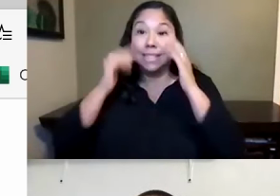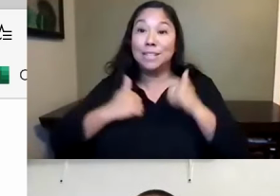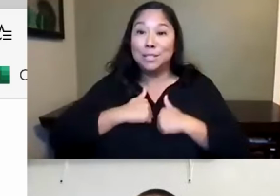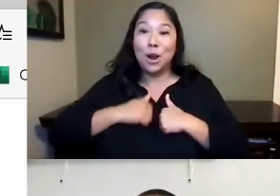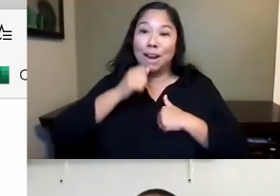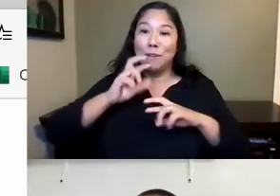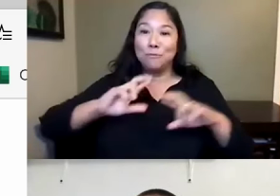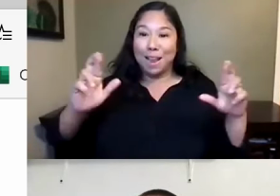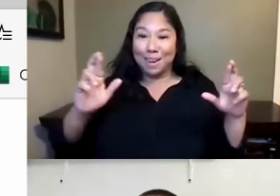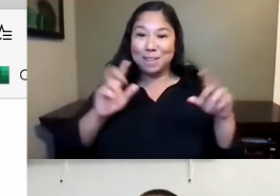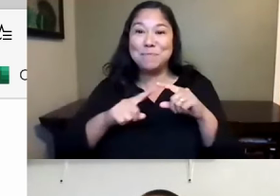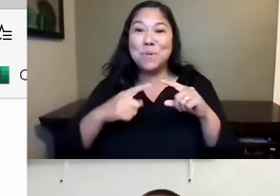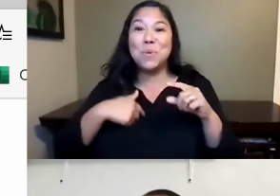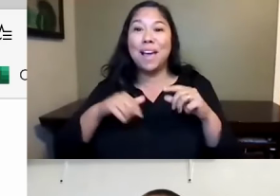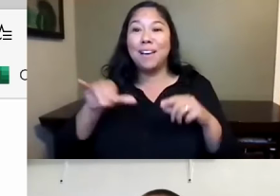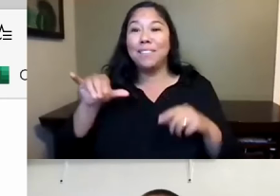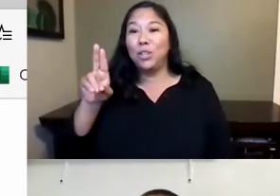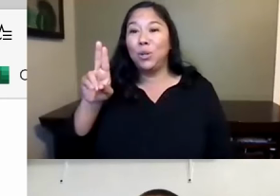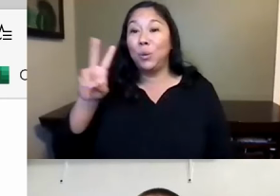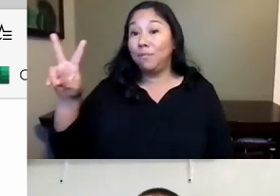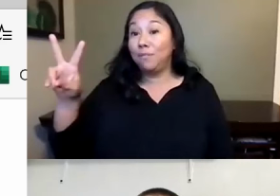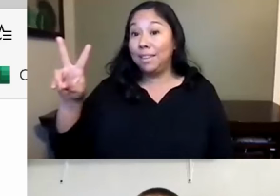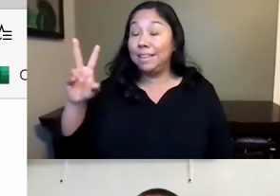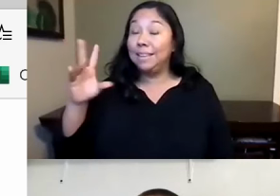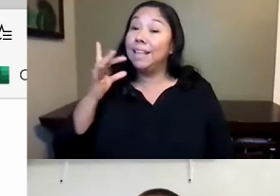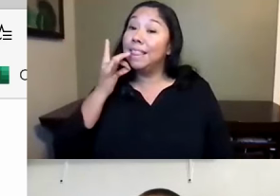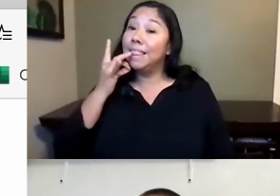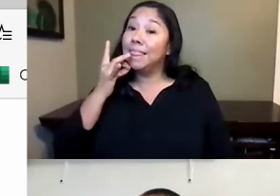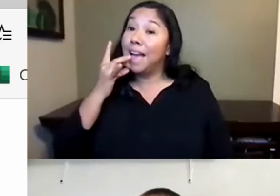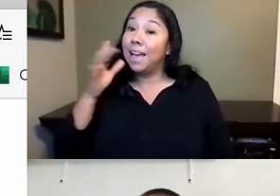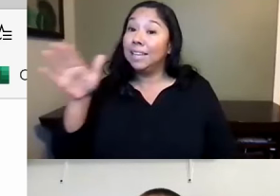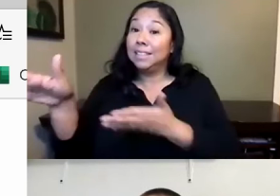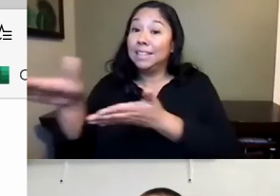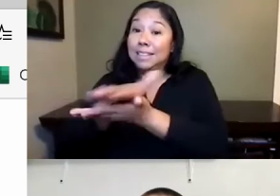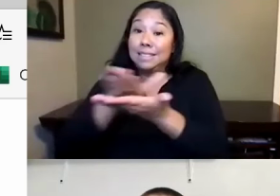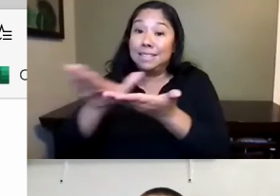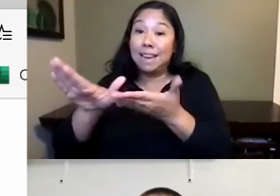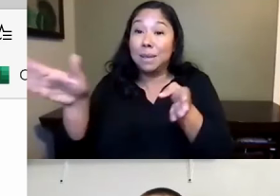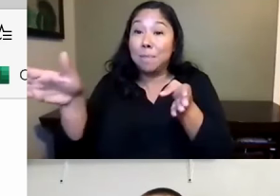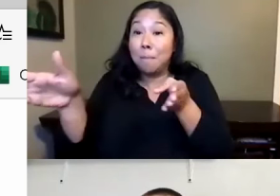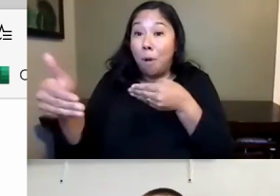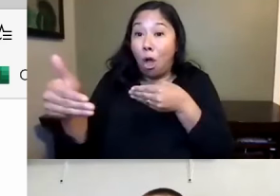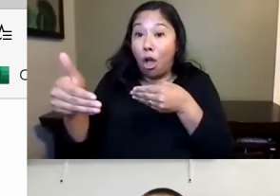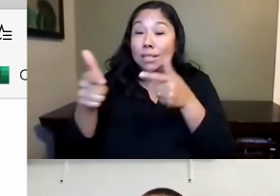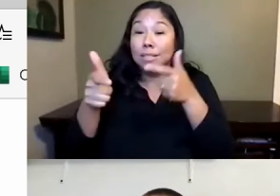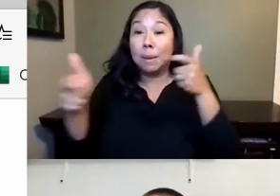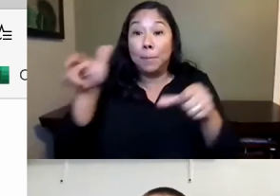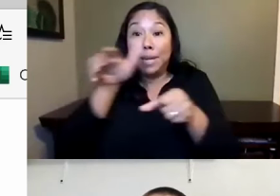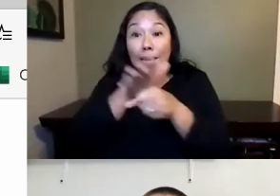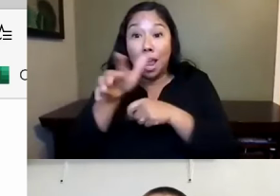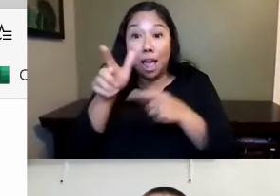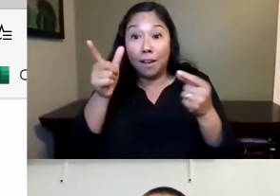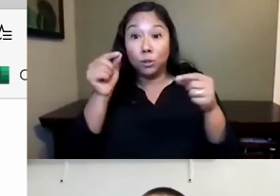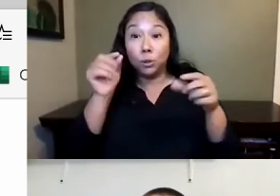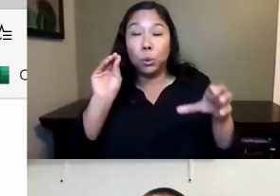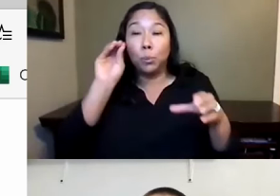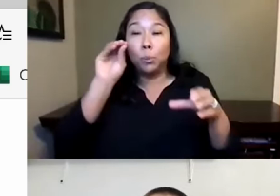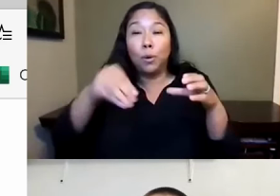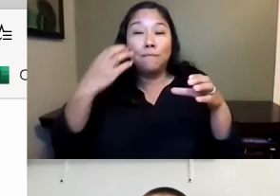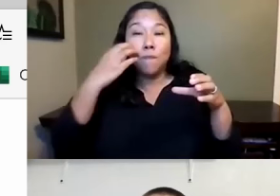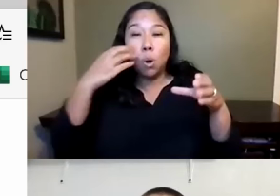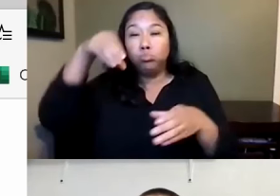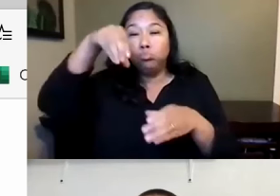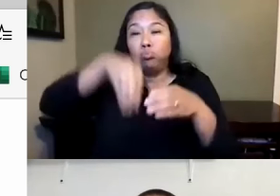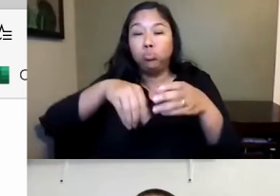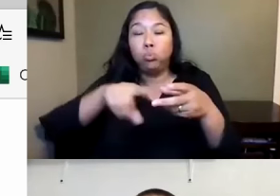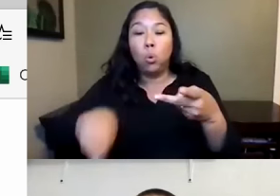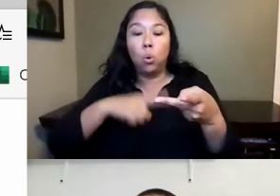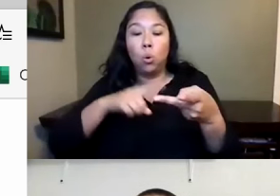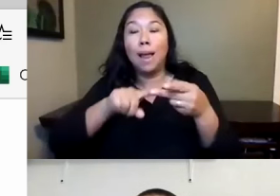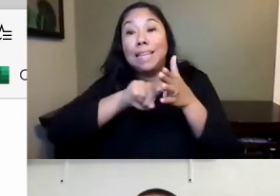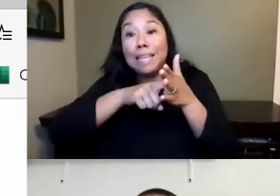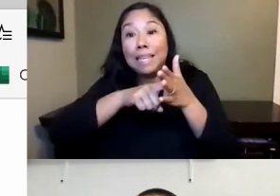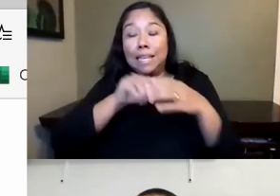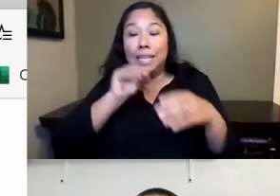We have a UV sanitizing box that is big enough to fit a cell phone, maybe keys. It